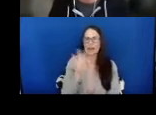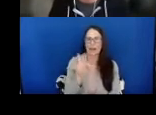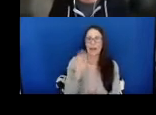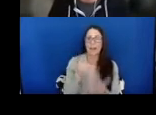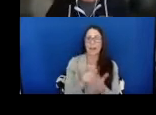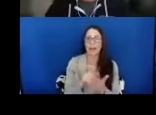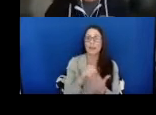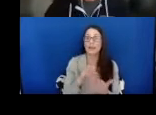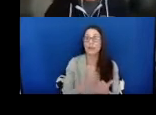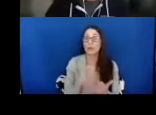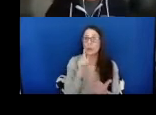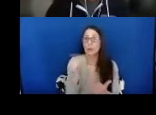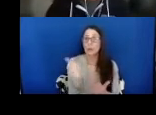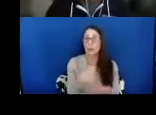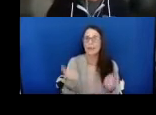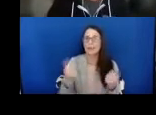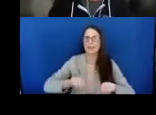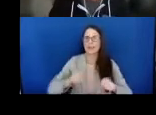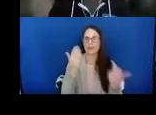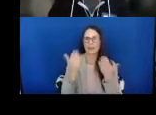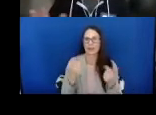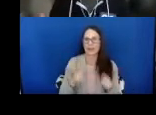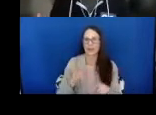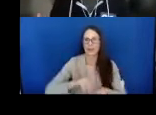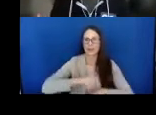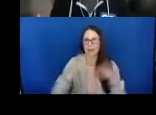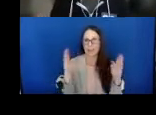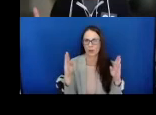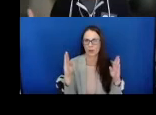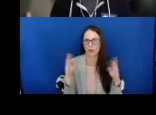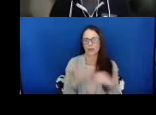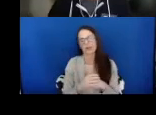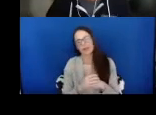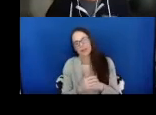been denied services. During this period, so it's not as if the serve.